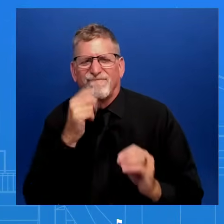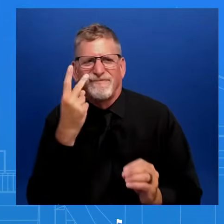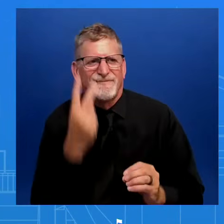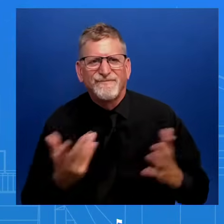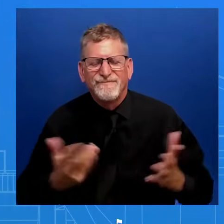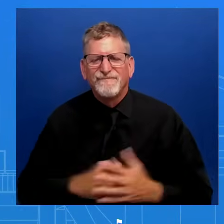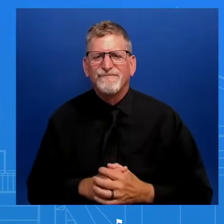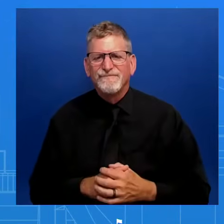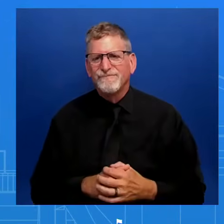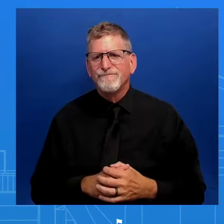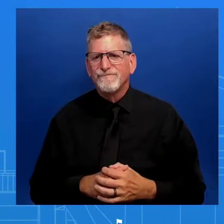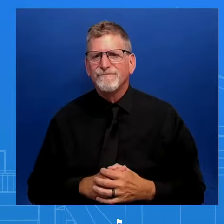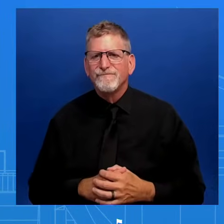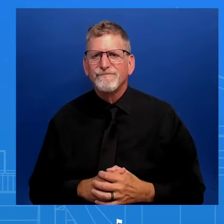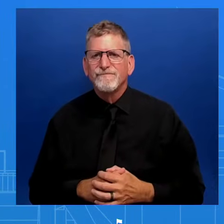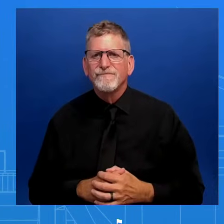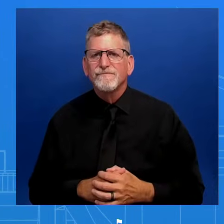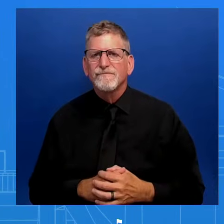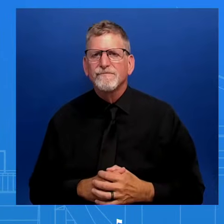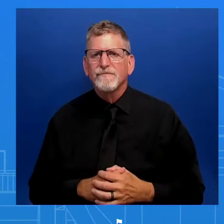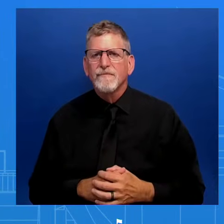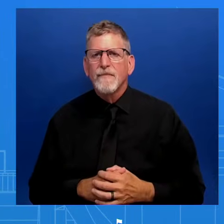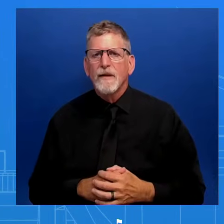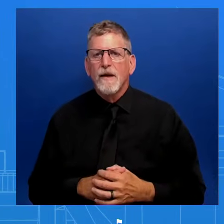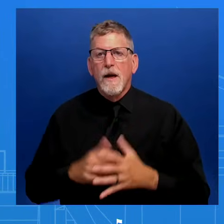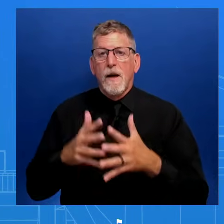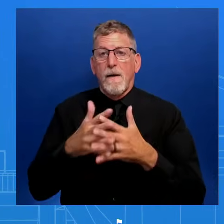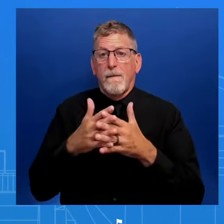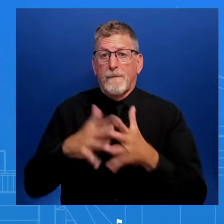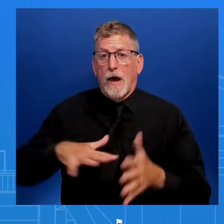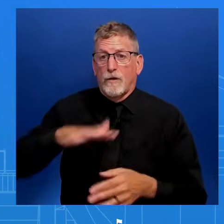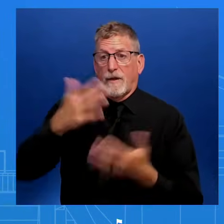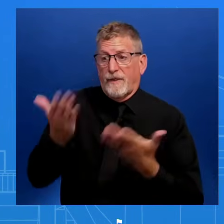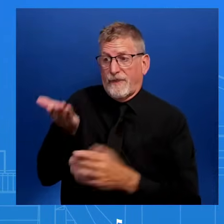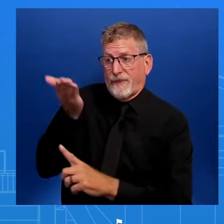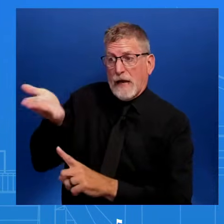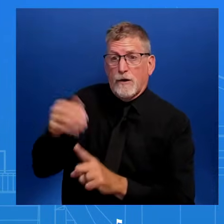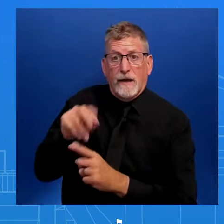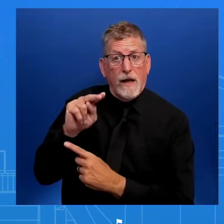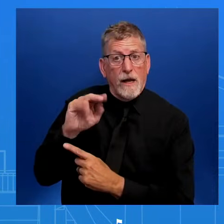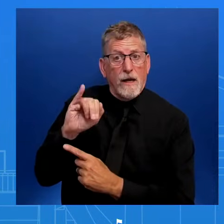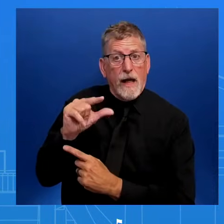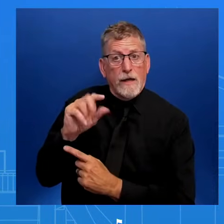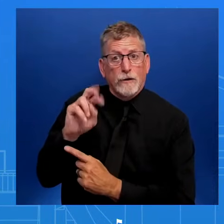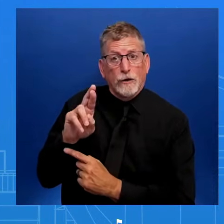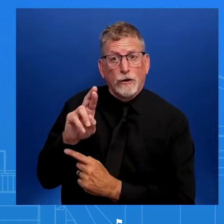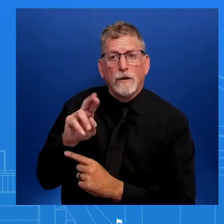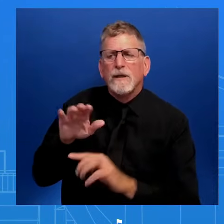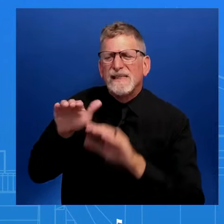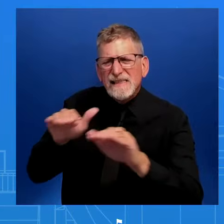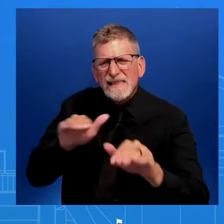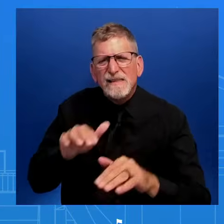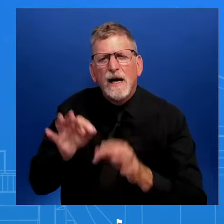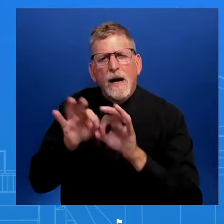And so, of course, we're always going to look on ways. But he has had the most ambitious policy -- not just legislation, but also policies as well.